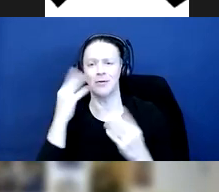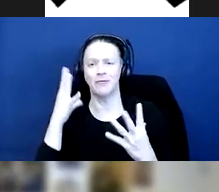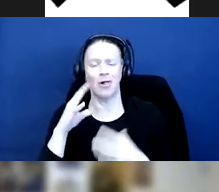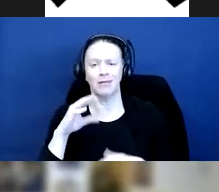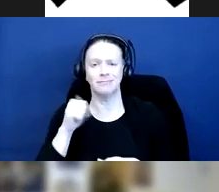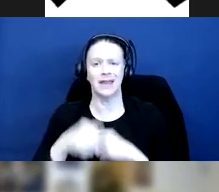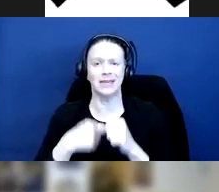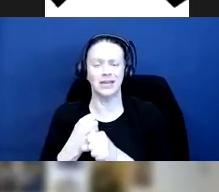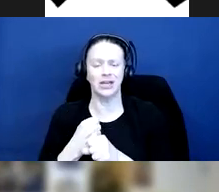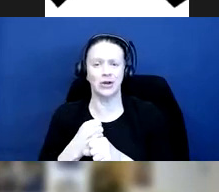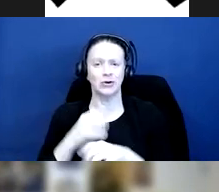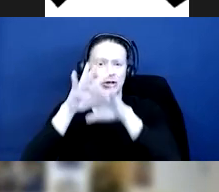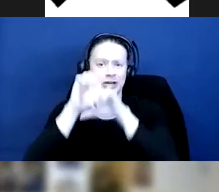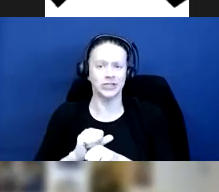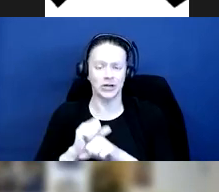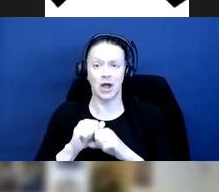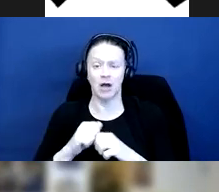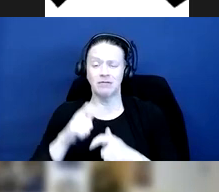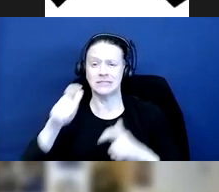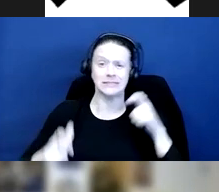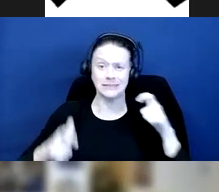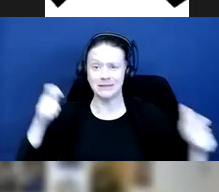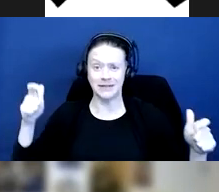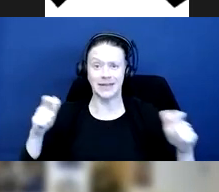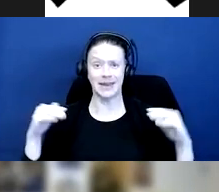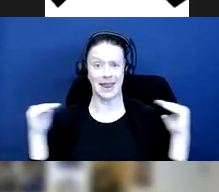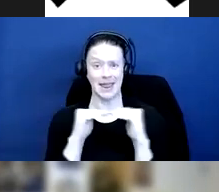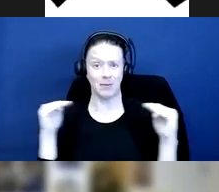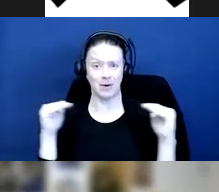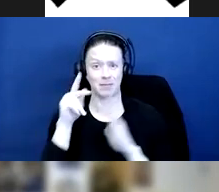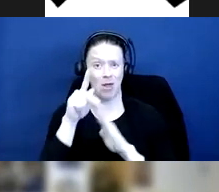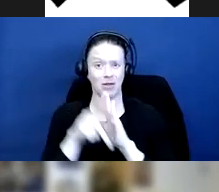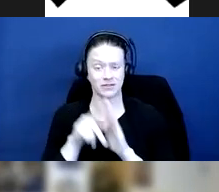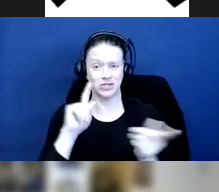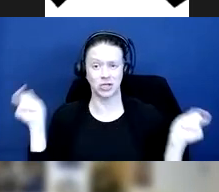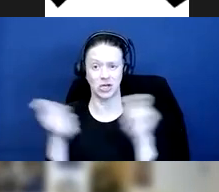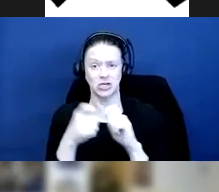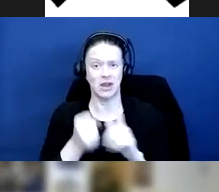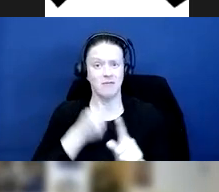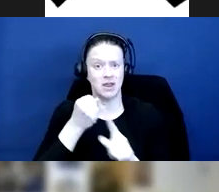of significant equity policy change that has impacted the whole state of Oregon.